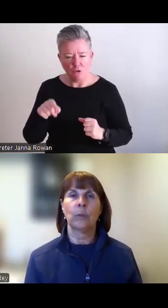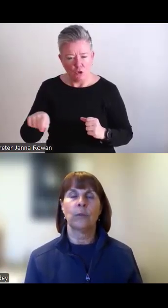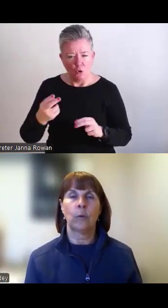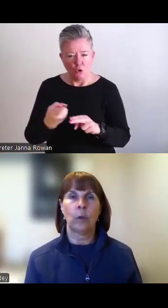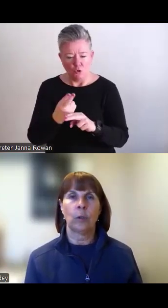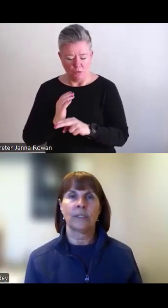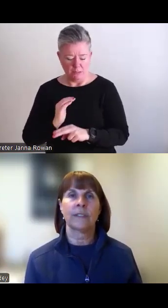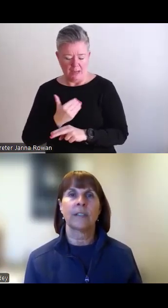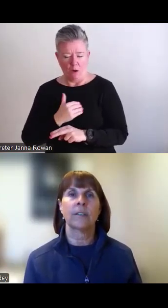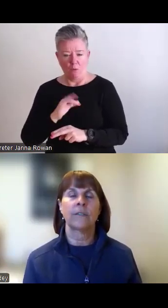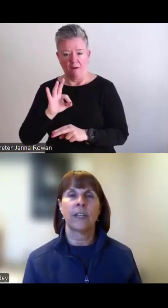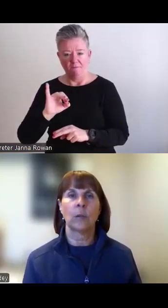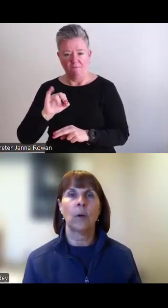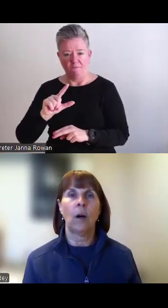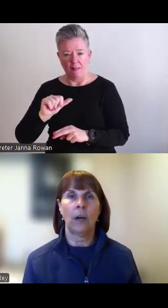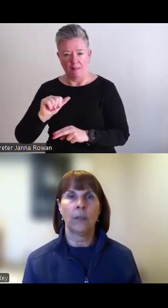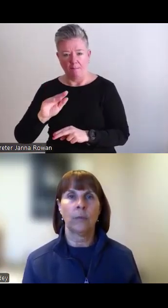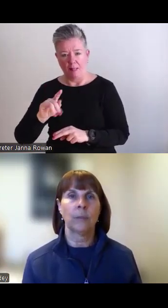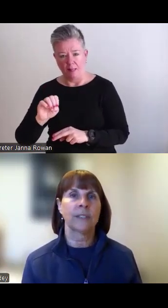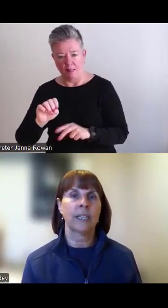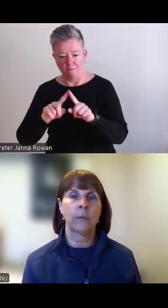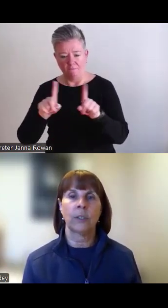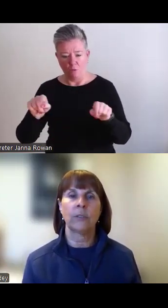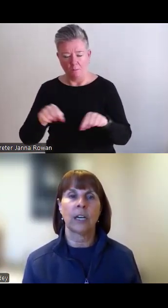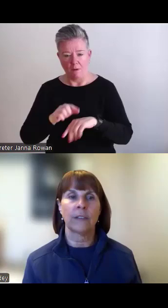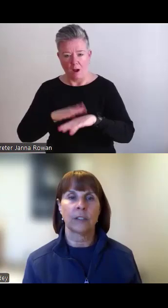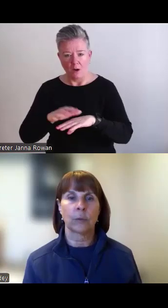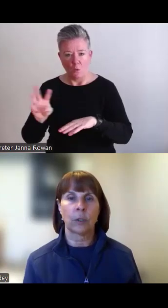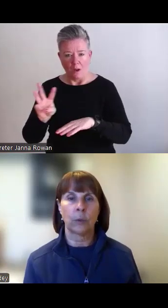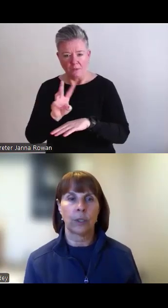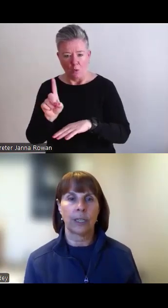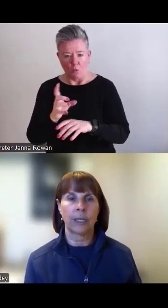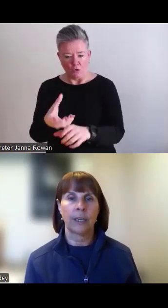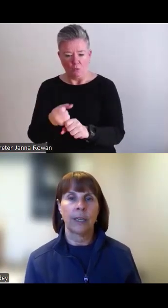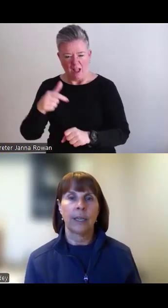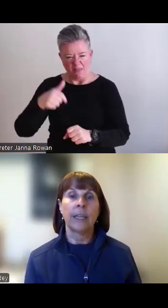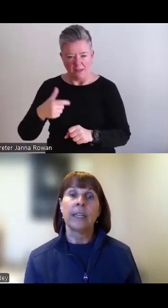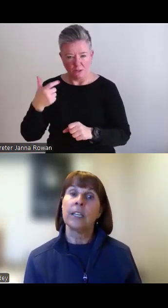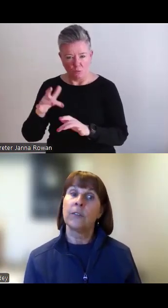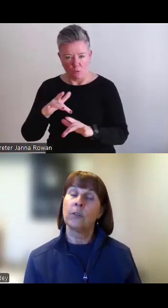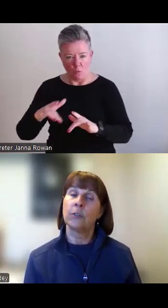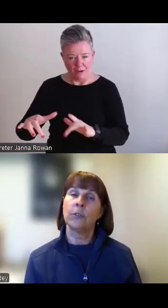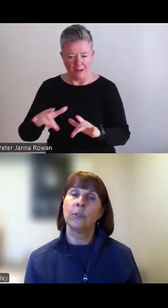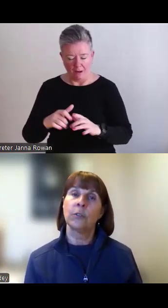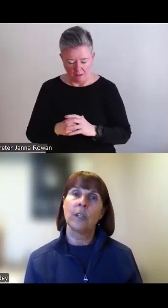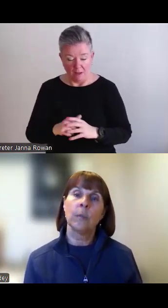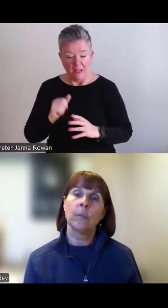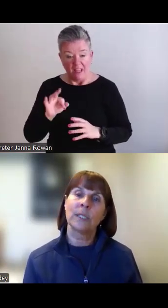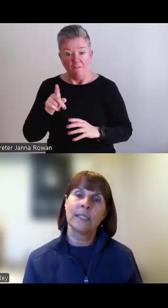fillable forms that are available on the website where you got this recording. If you do use them,